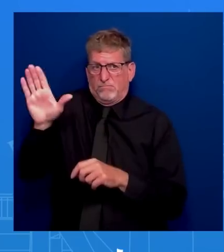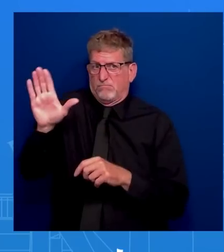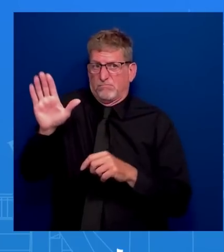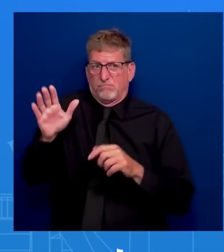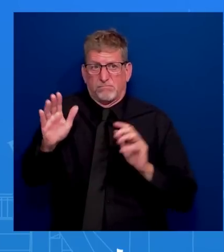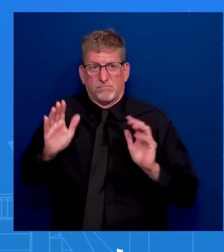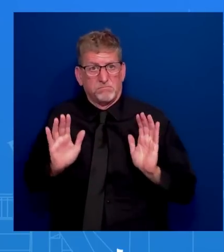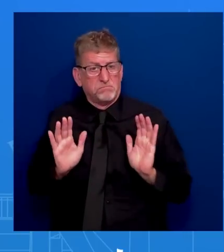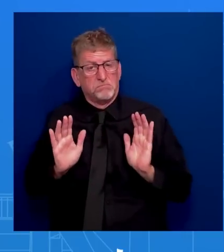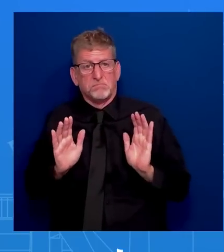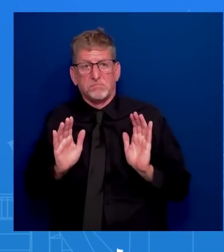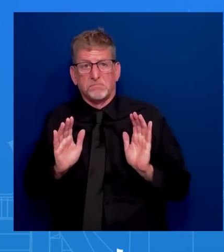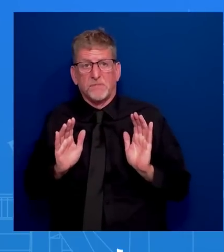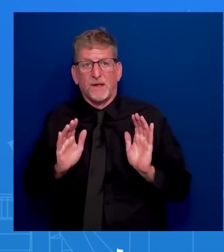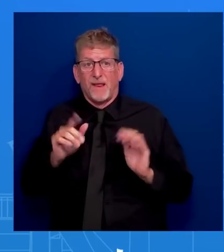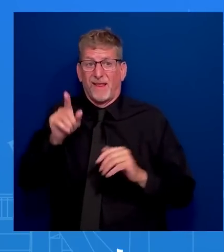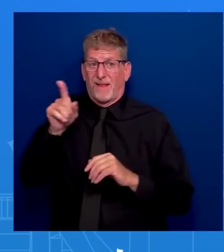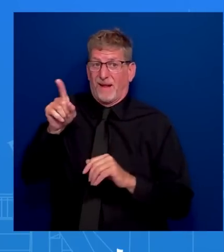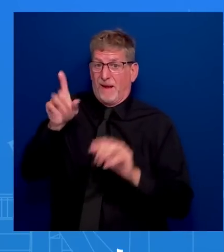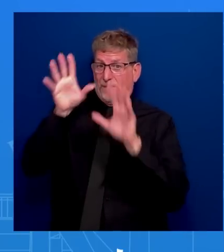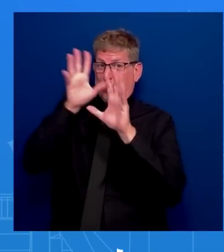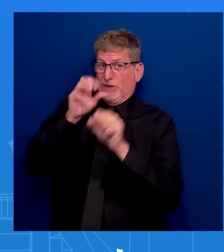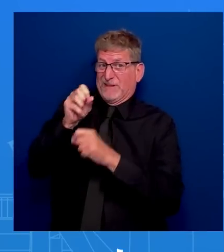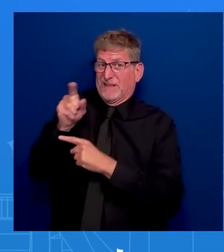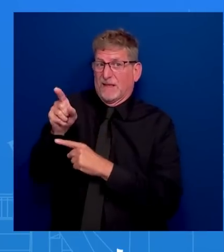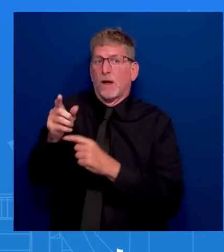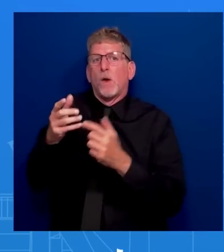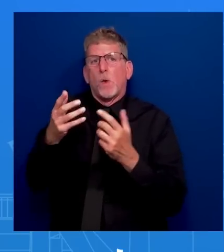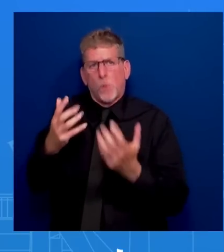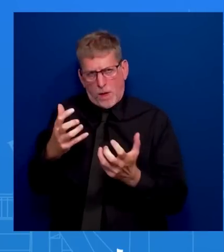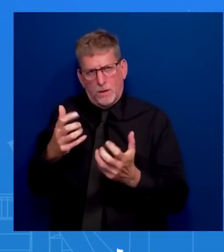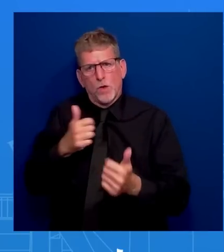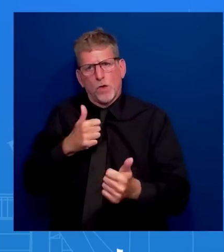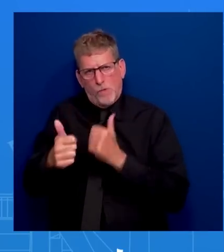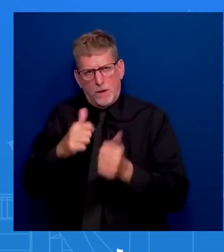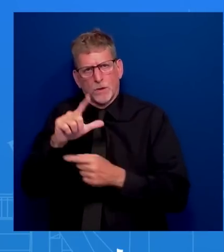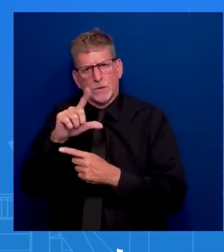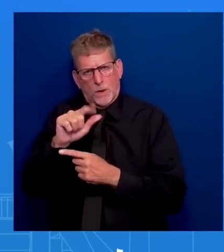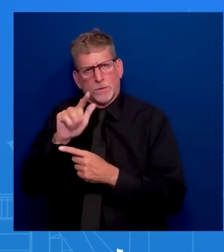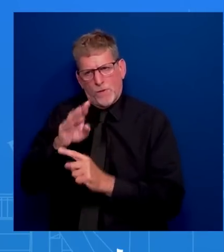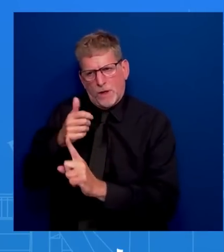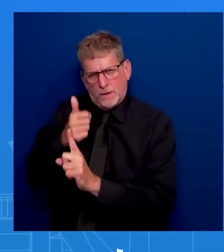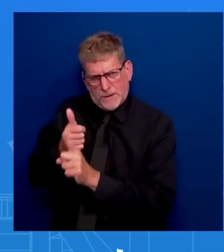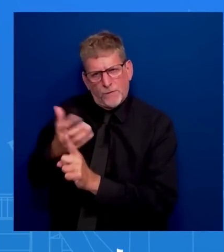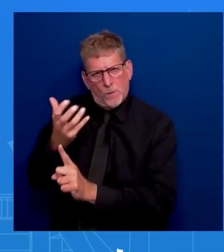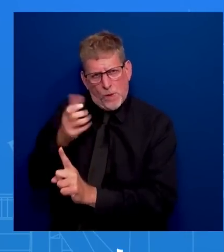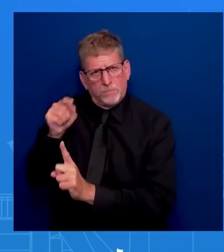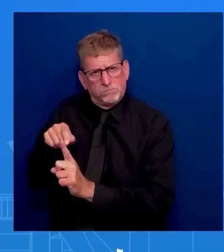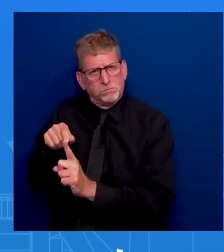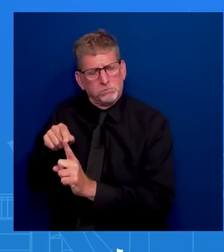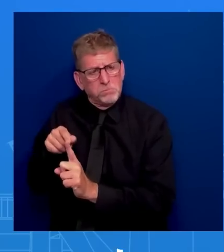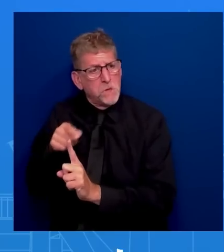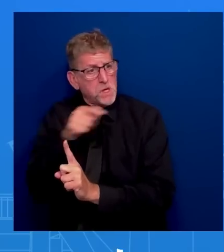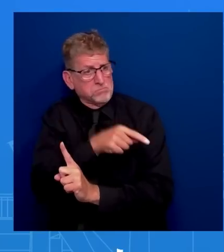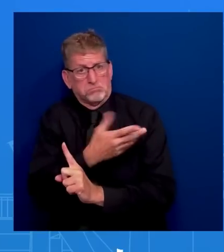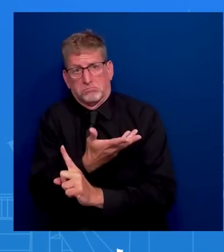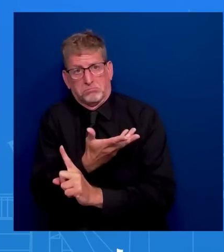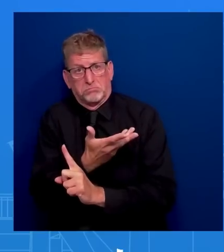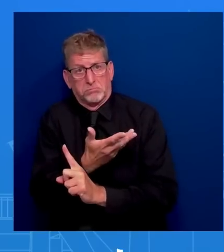that if you guys don't say more than these Republicans -- who are accusing this White House of weaponizing the Justice Department,